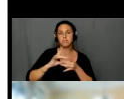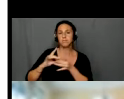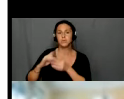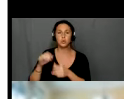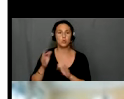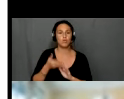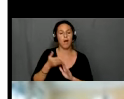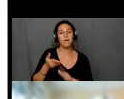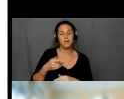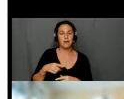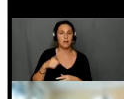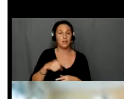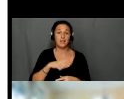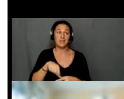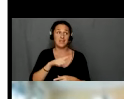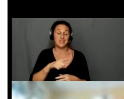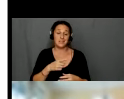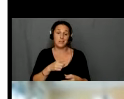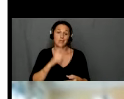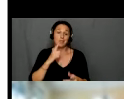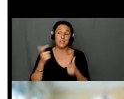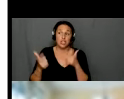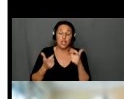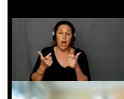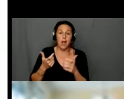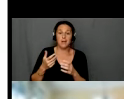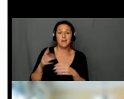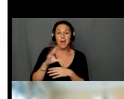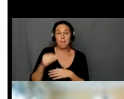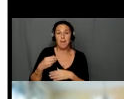So we're talking about workplaces that are part of these really giant companies that have